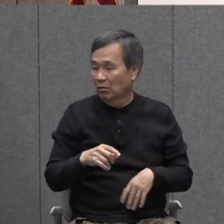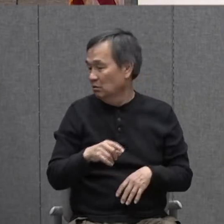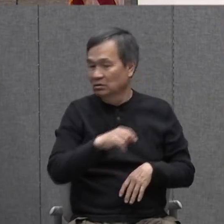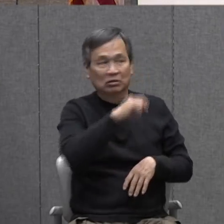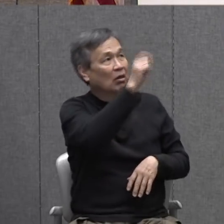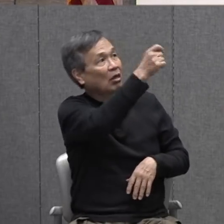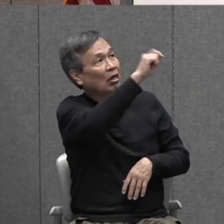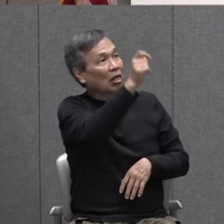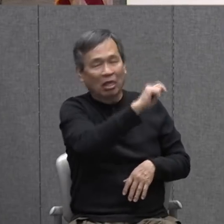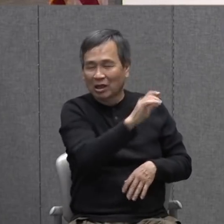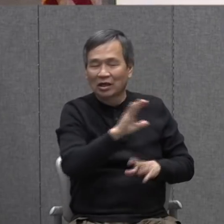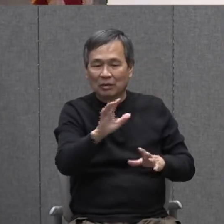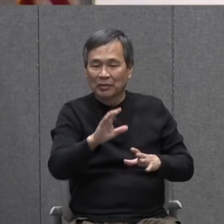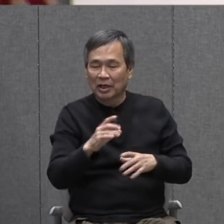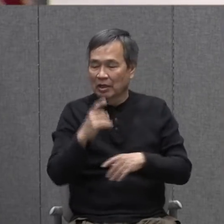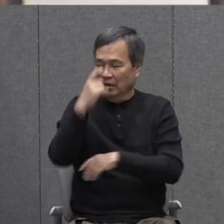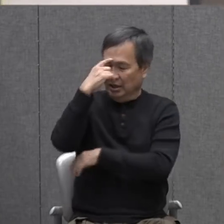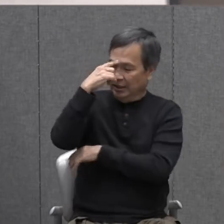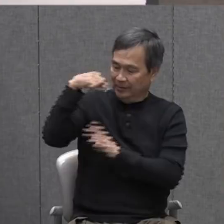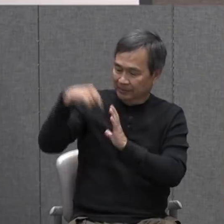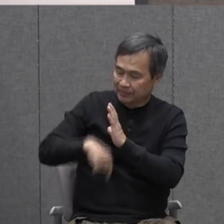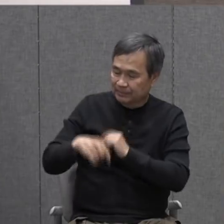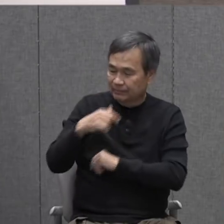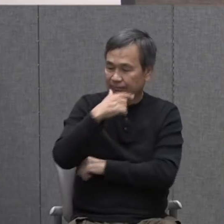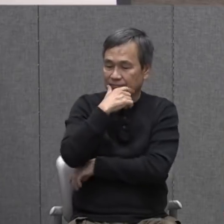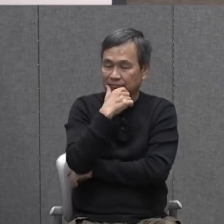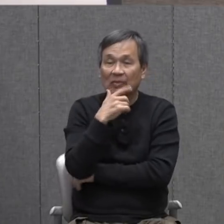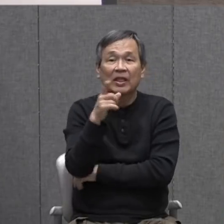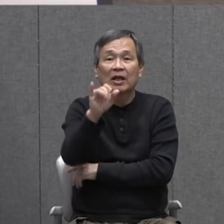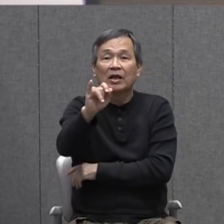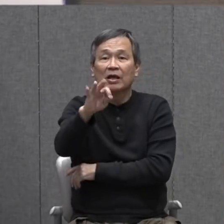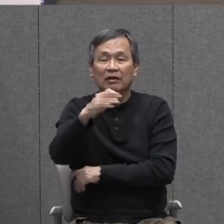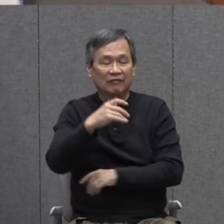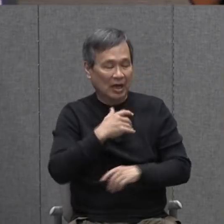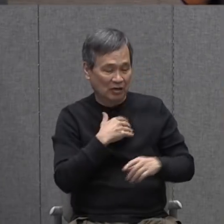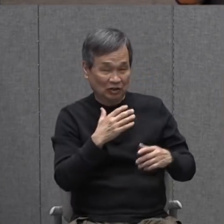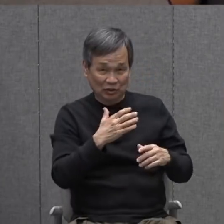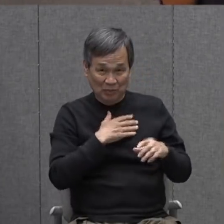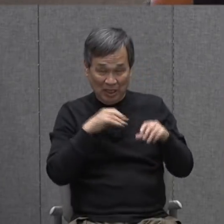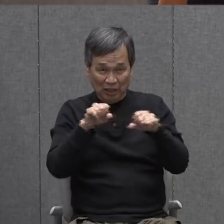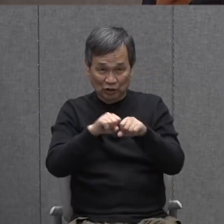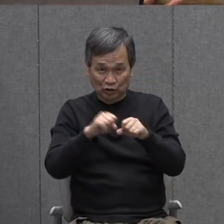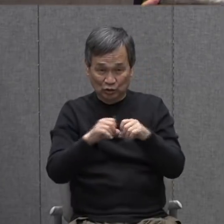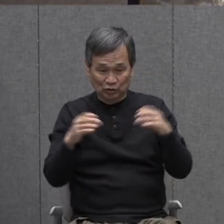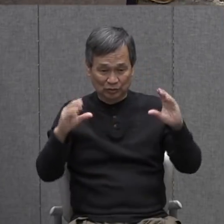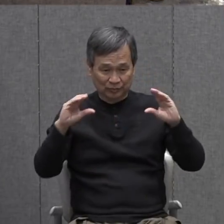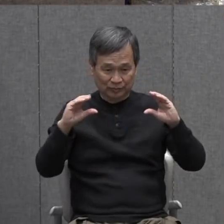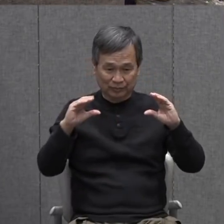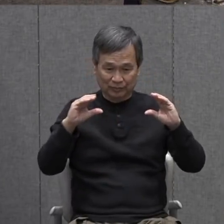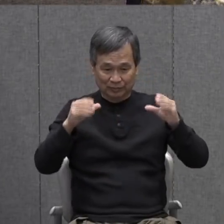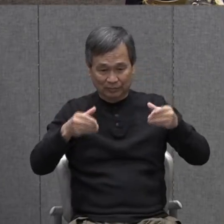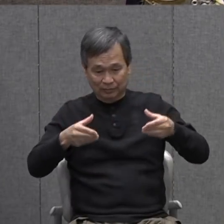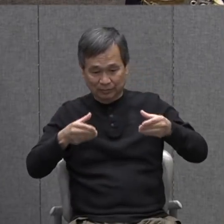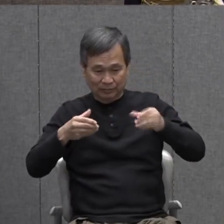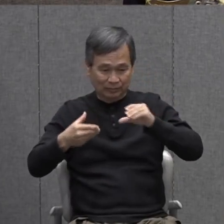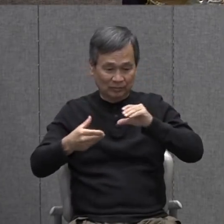when you look at this object. So if I was describing my shoe, hmm, my beautiful shoe, to a friend